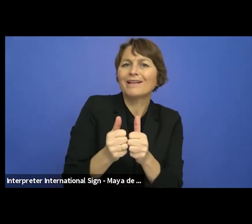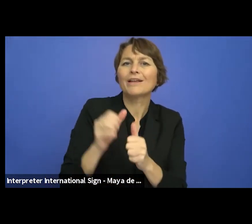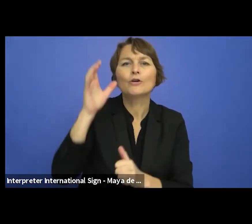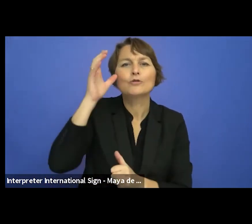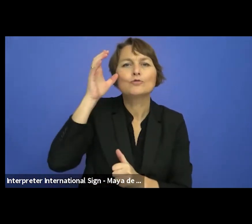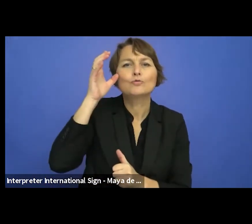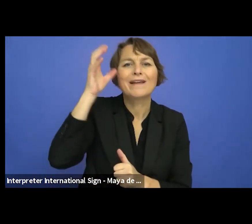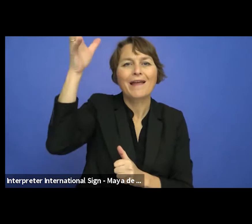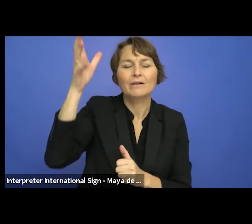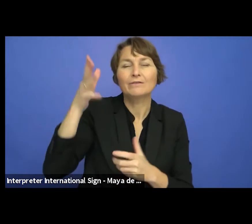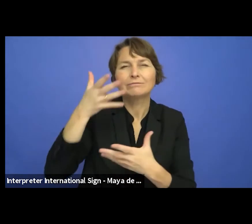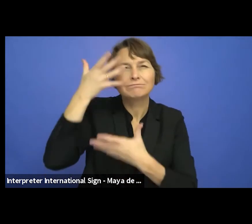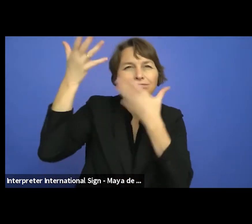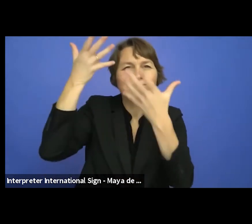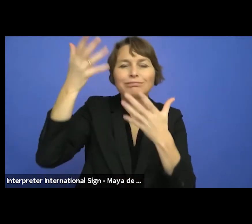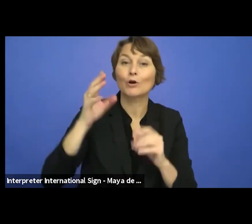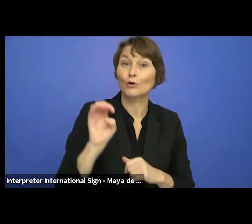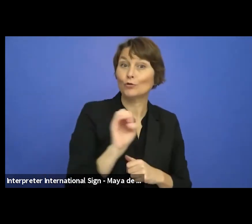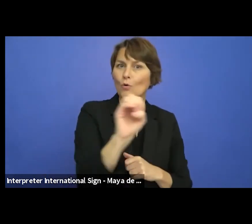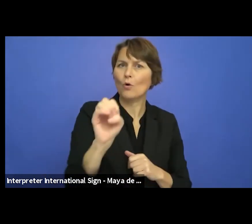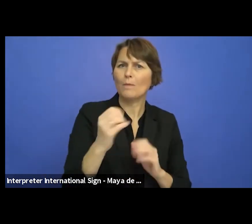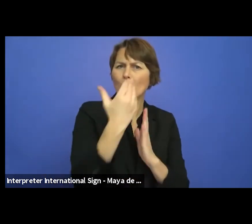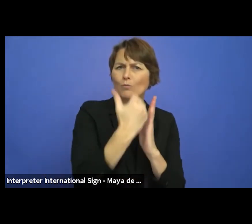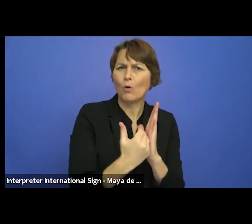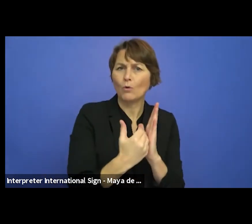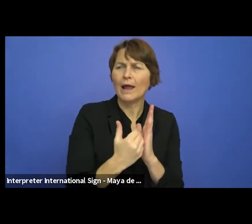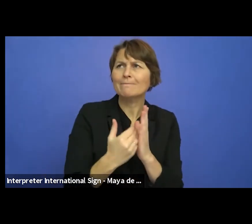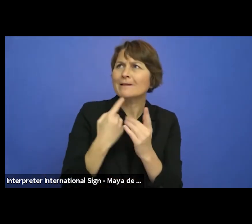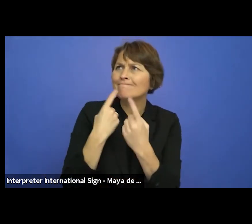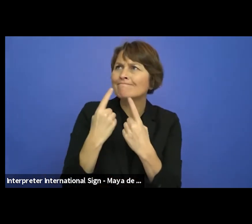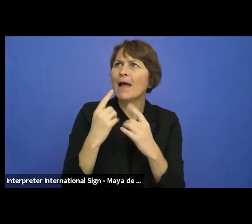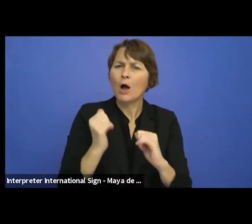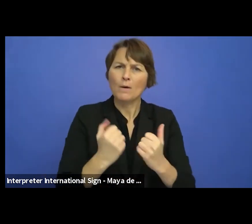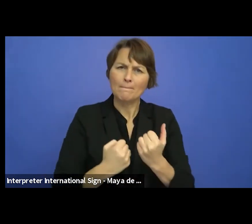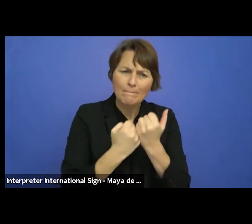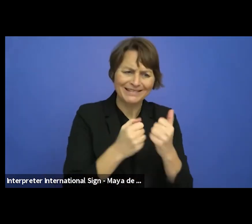How to support the sector better because we have some good practices but we need to innovate.